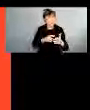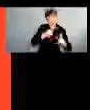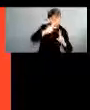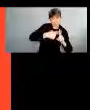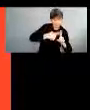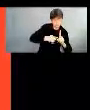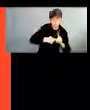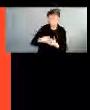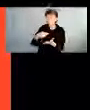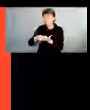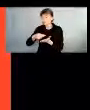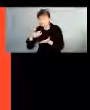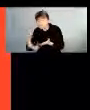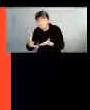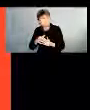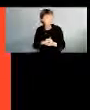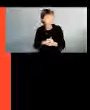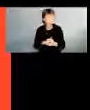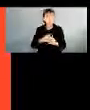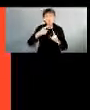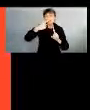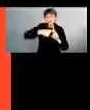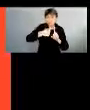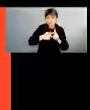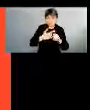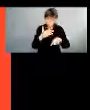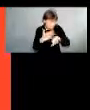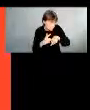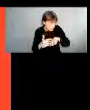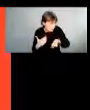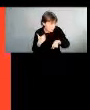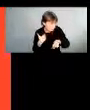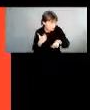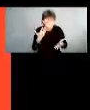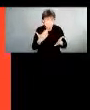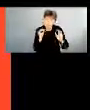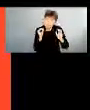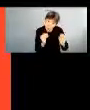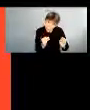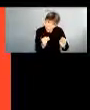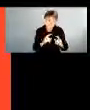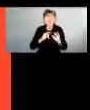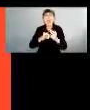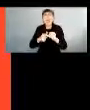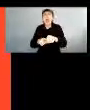current availability for rentals is, the length of time you require it for and how purchasing